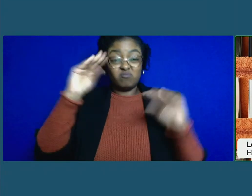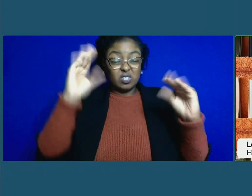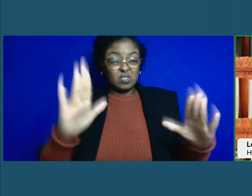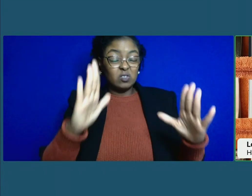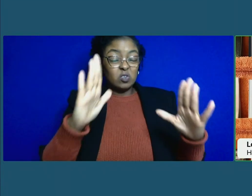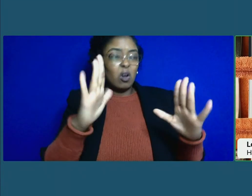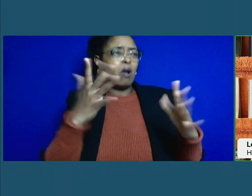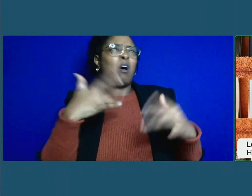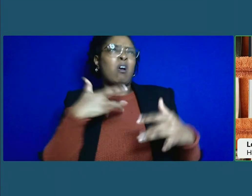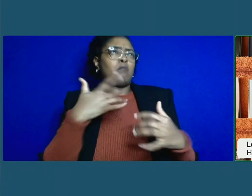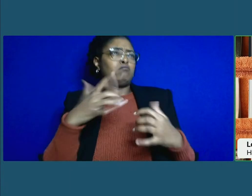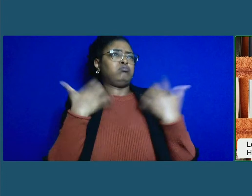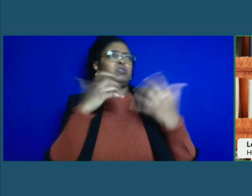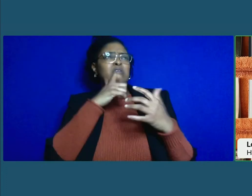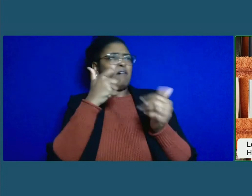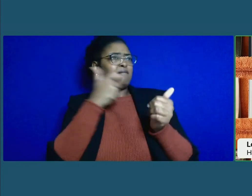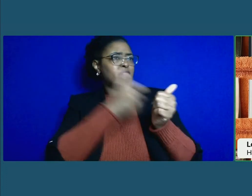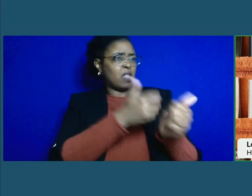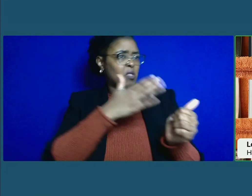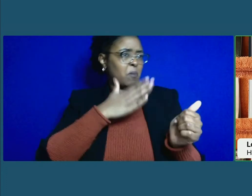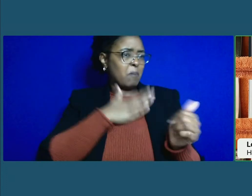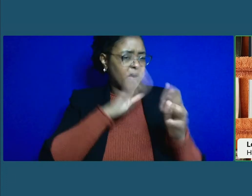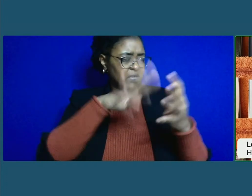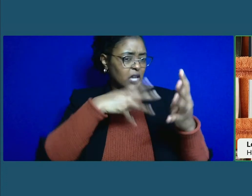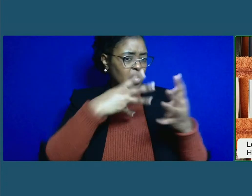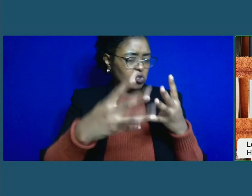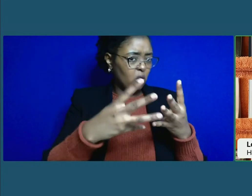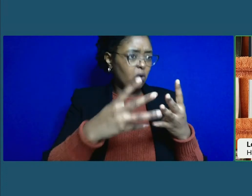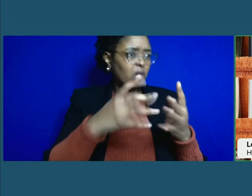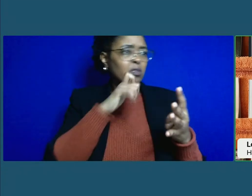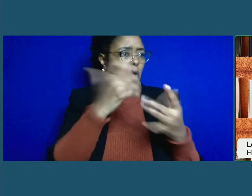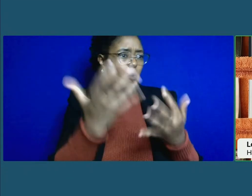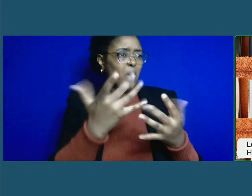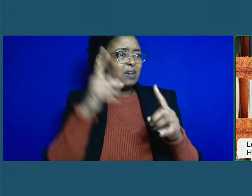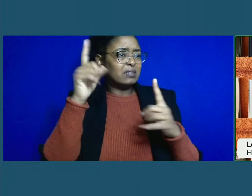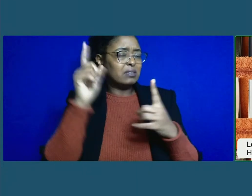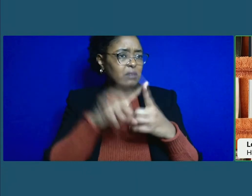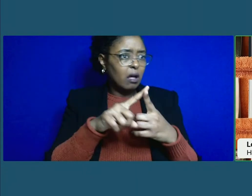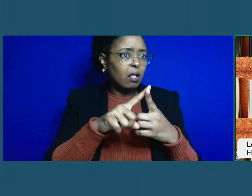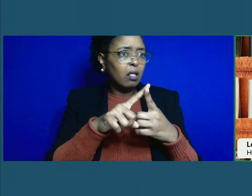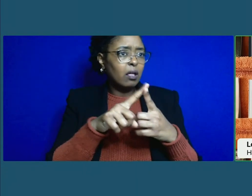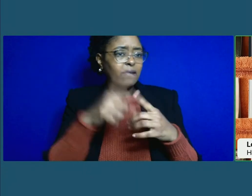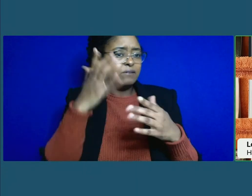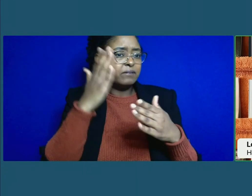incensed that he did not follow her schedule and wait until she